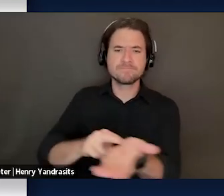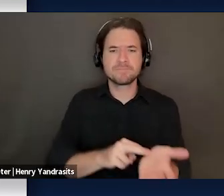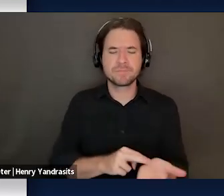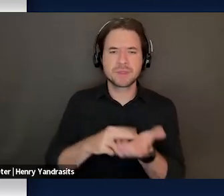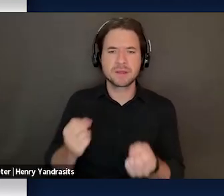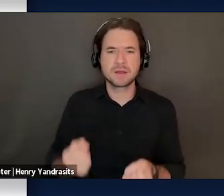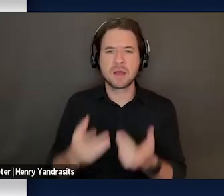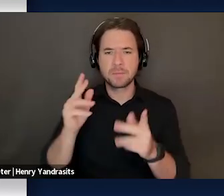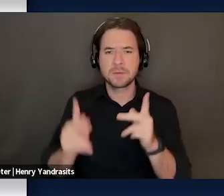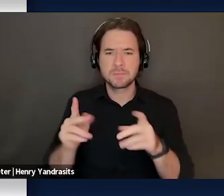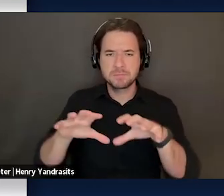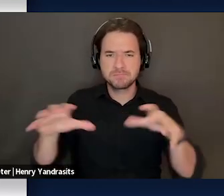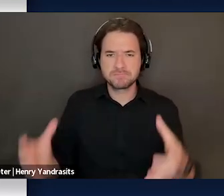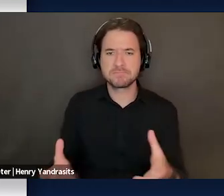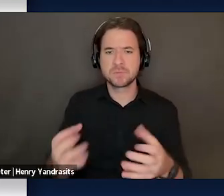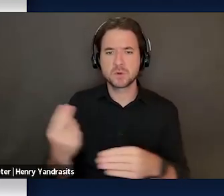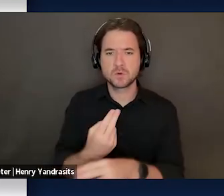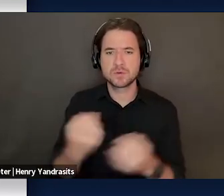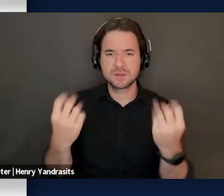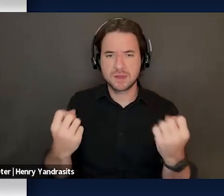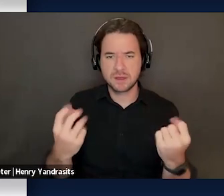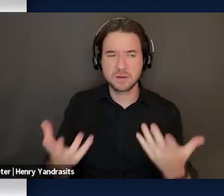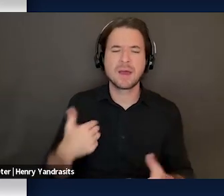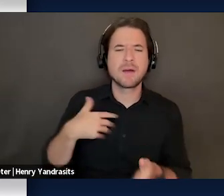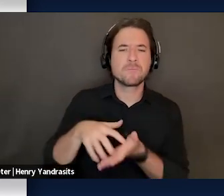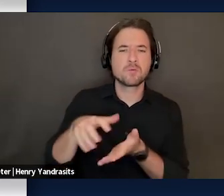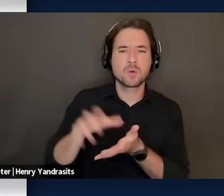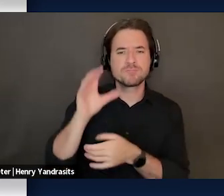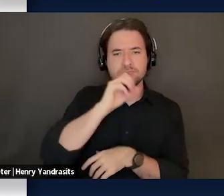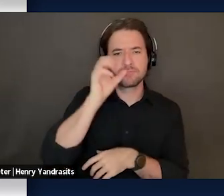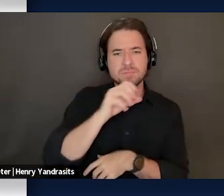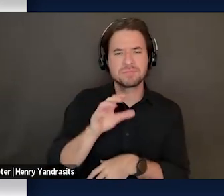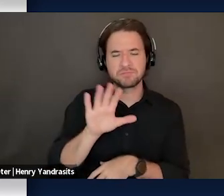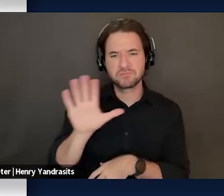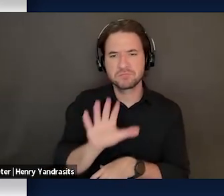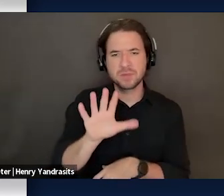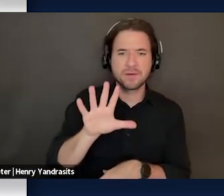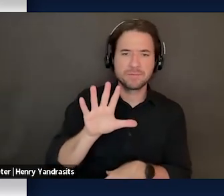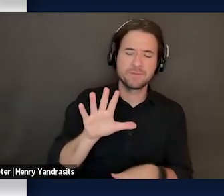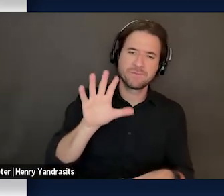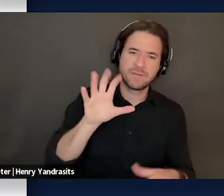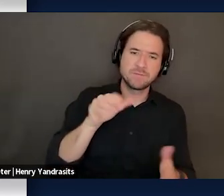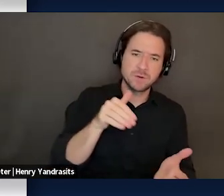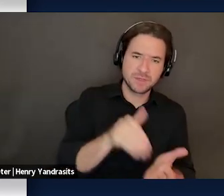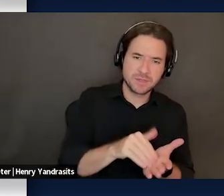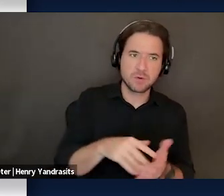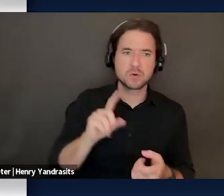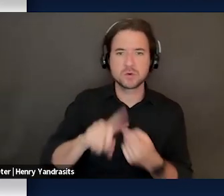But we have sort of rough estimates, and we expect that it's somewhere in that ballpark of about a half a million to a little bit more.